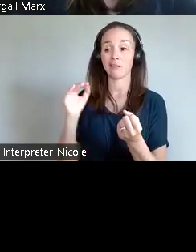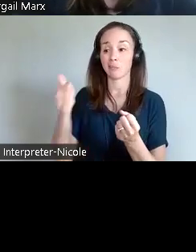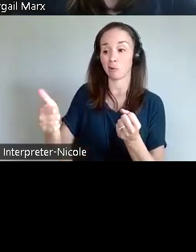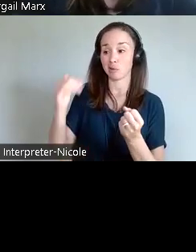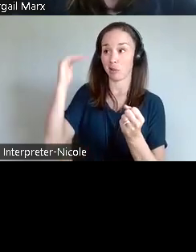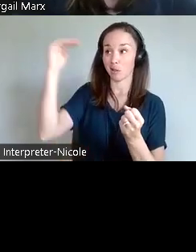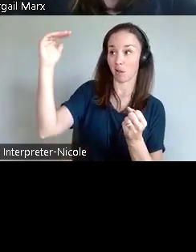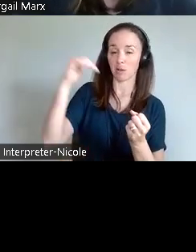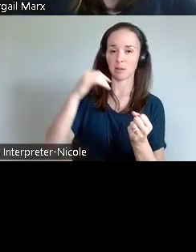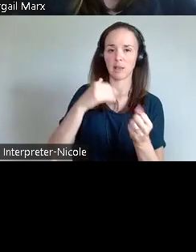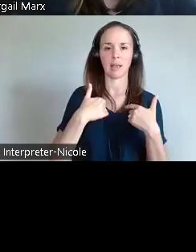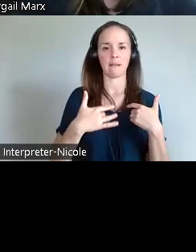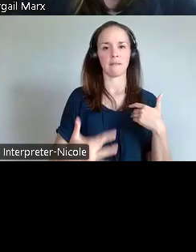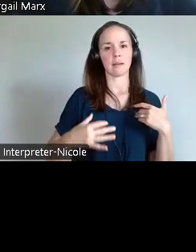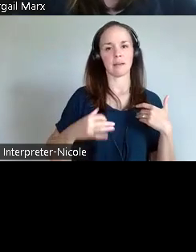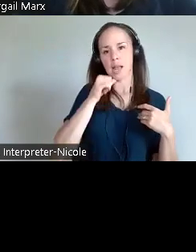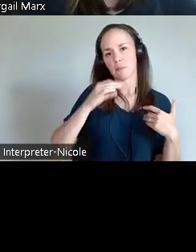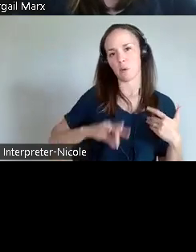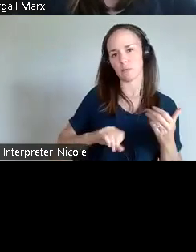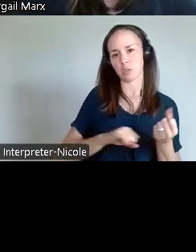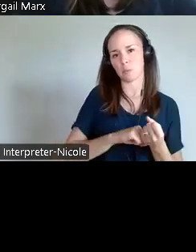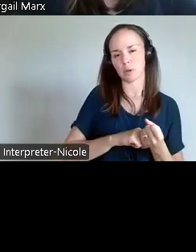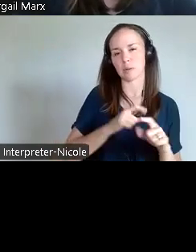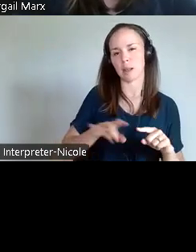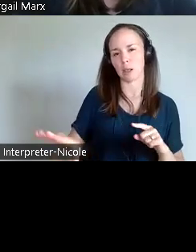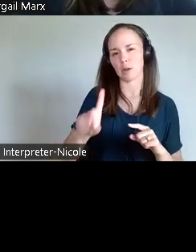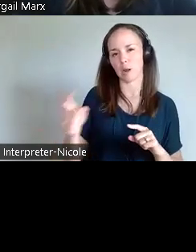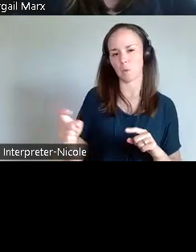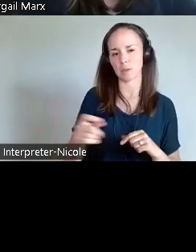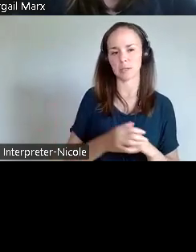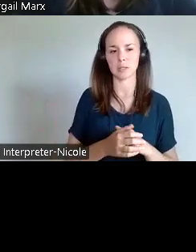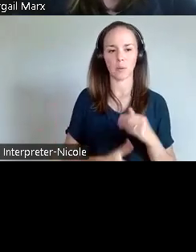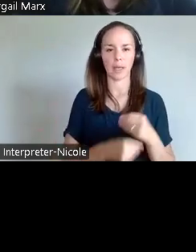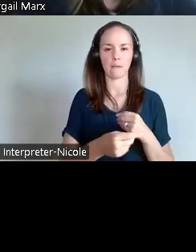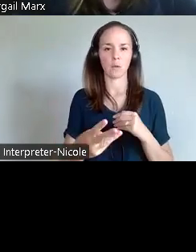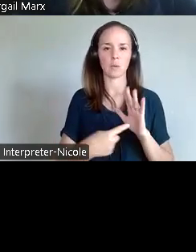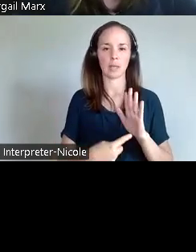supports based on diagnosis, so I added just a couple of examples here for people with ALS.